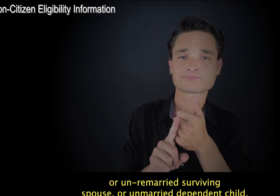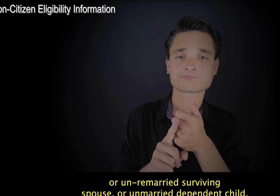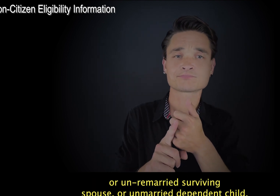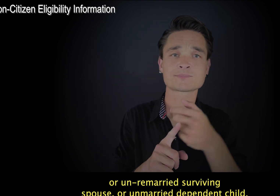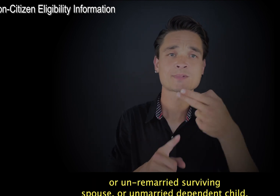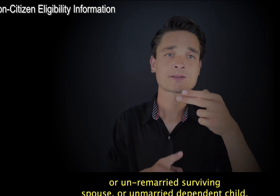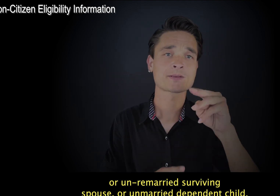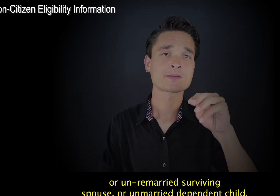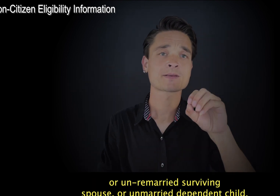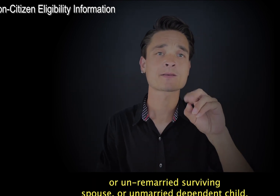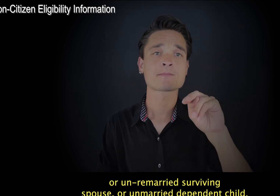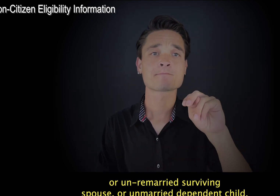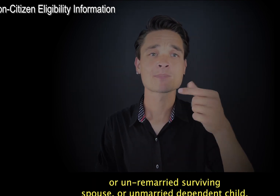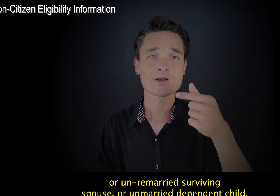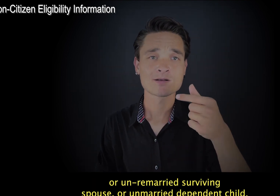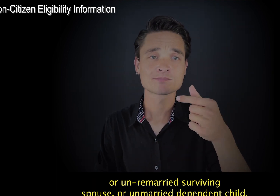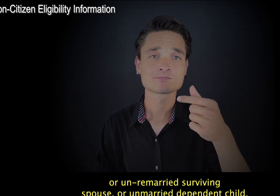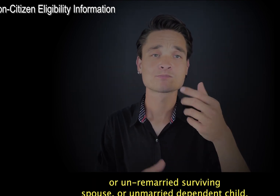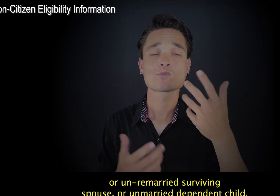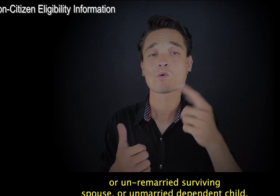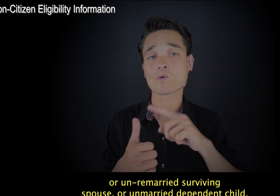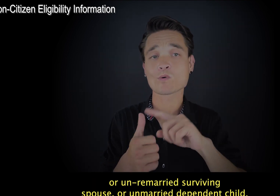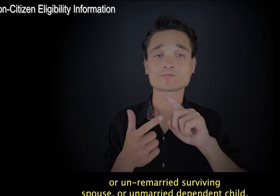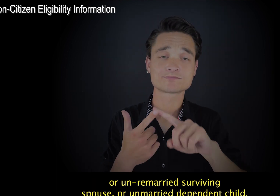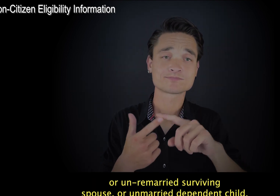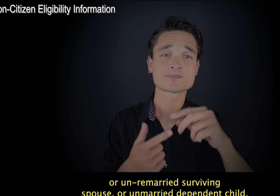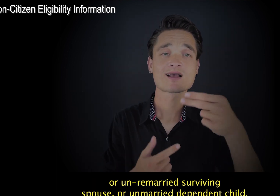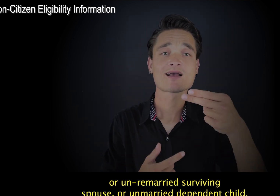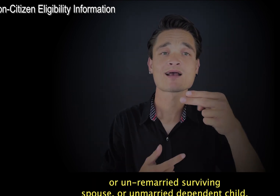or un-remarried surviving spouse, or unmarried dependent child,